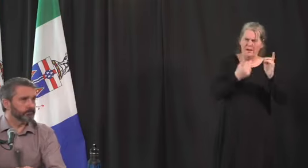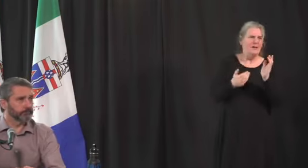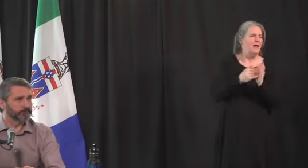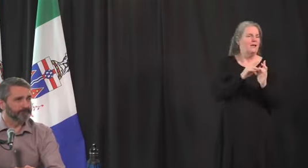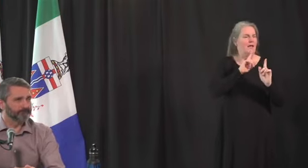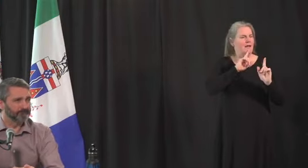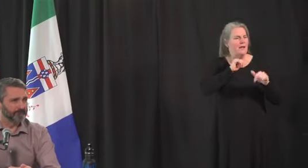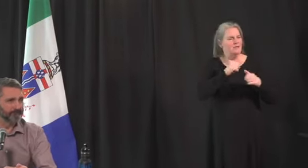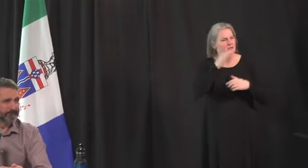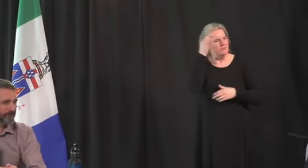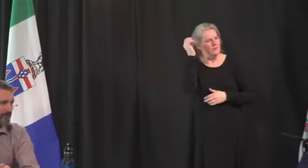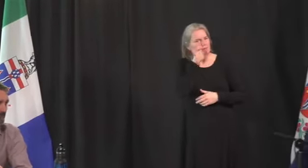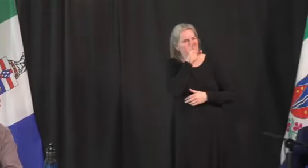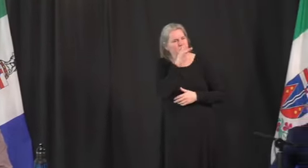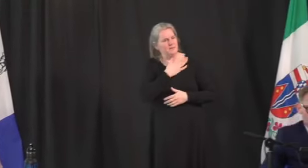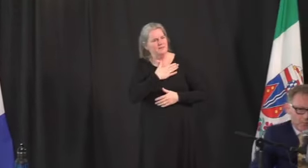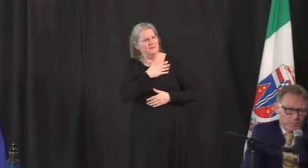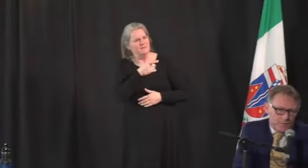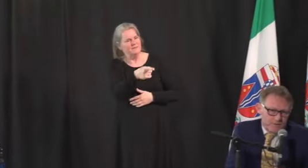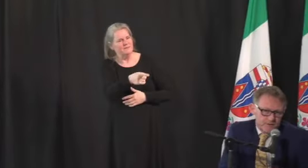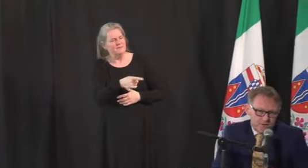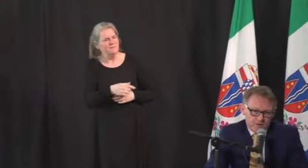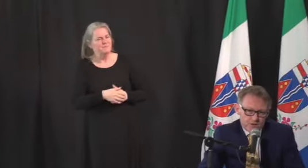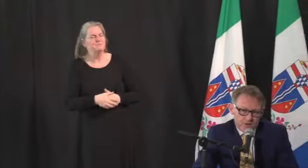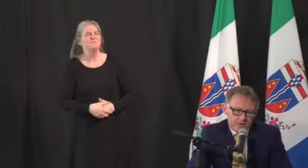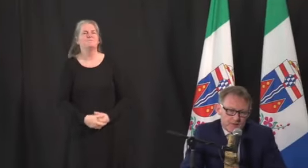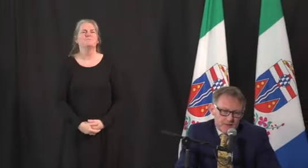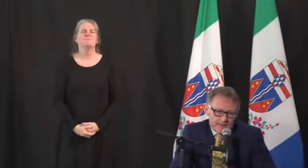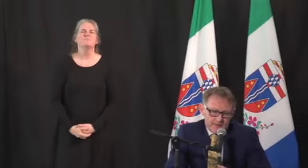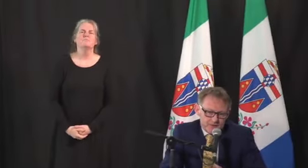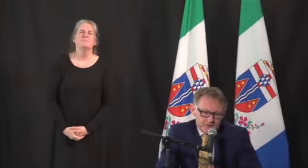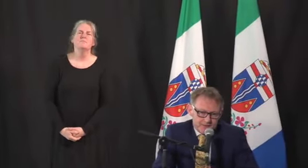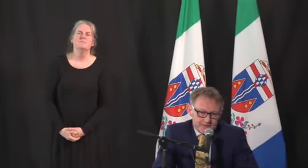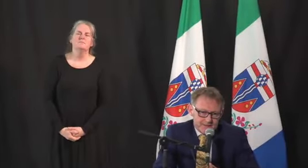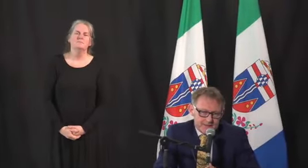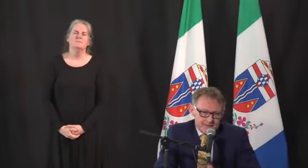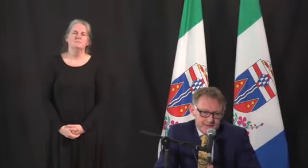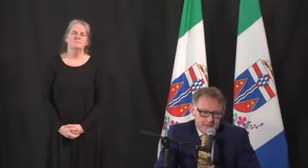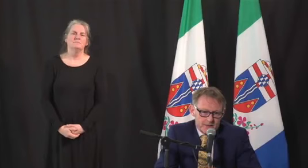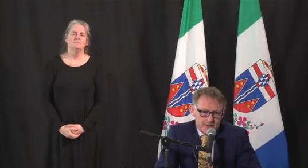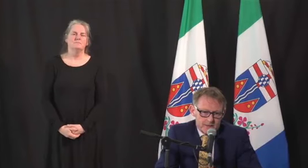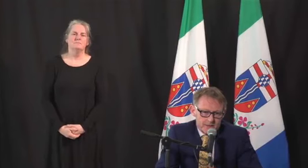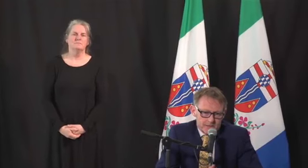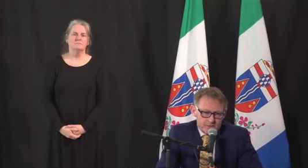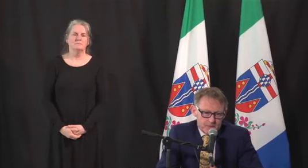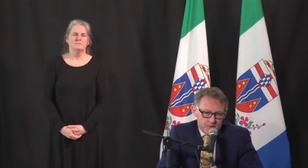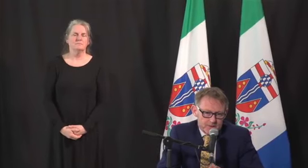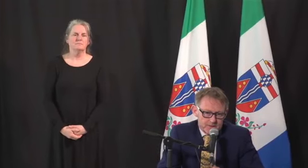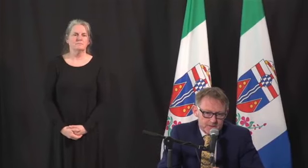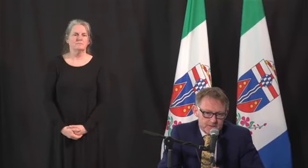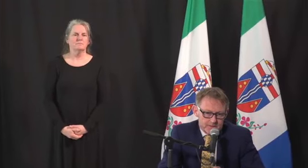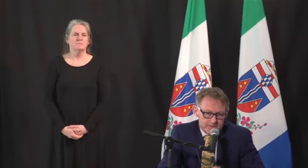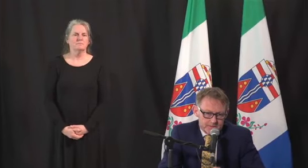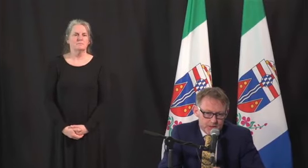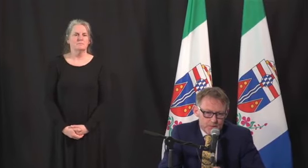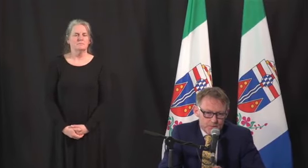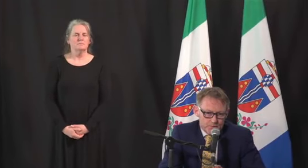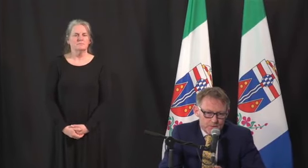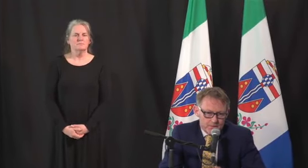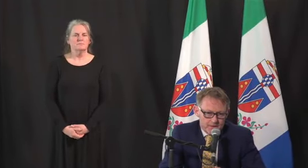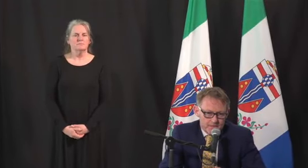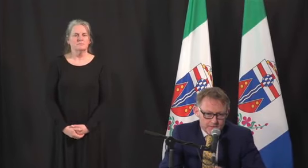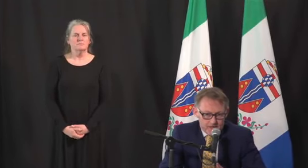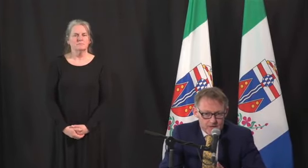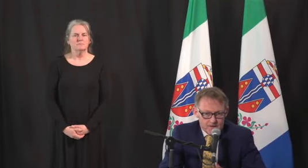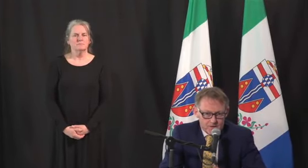FRENCH FOR CLAUDIANNE.